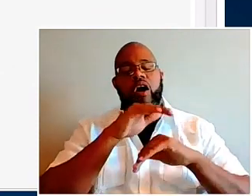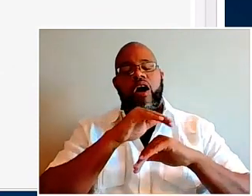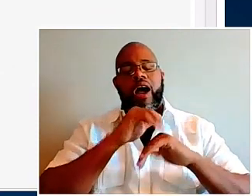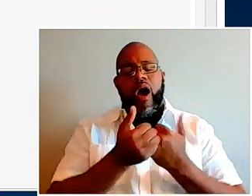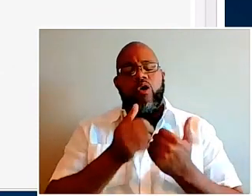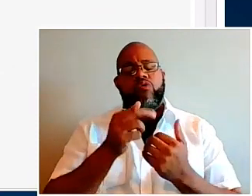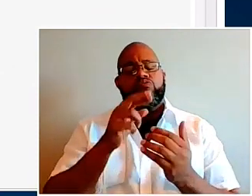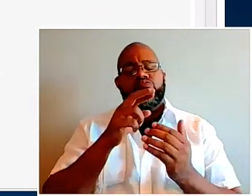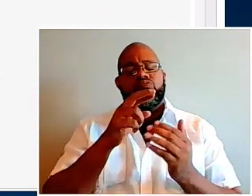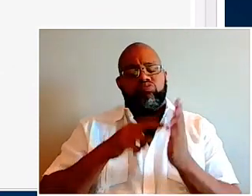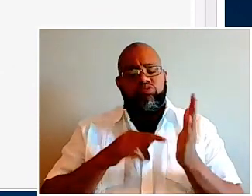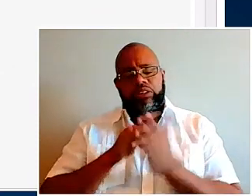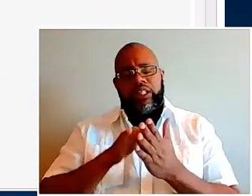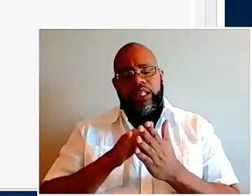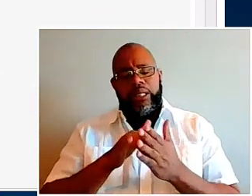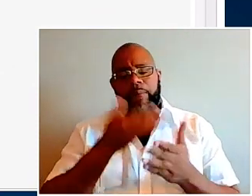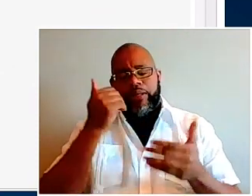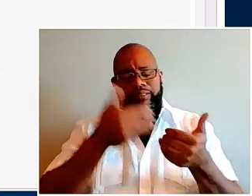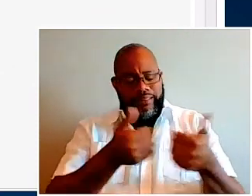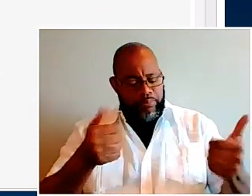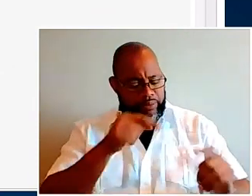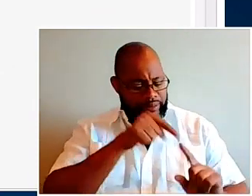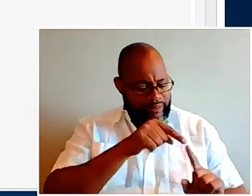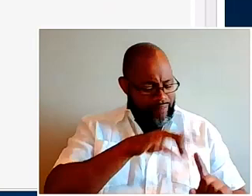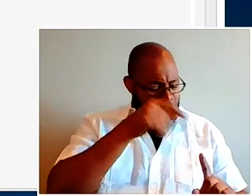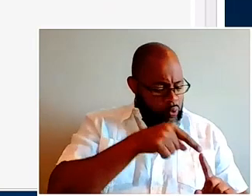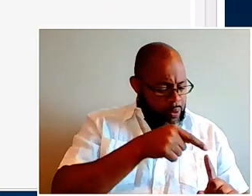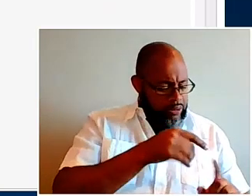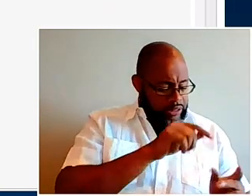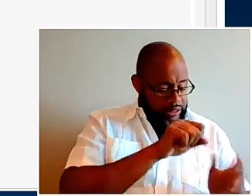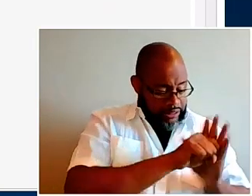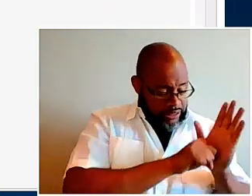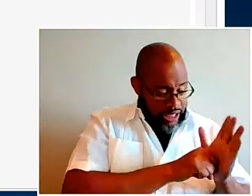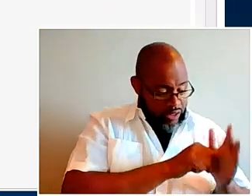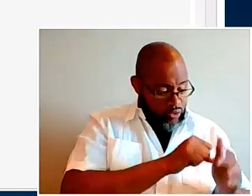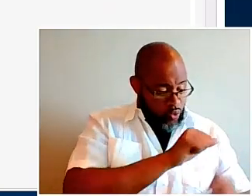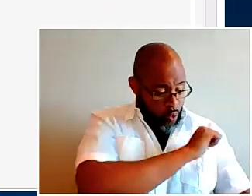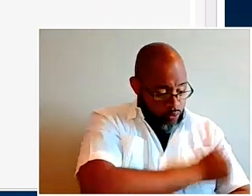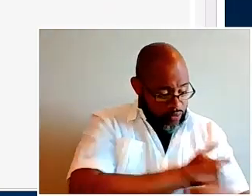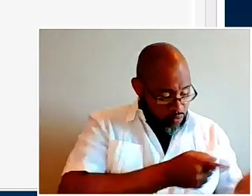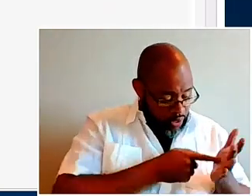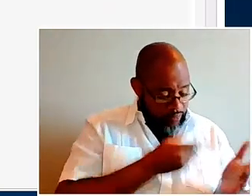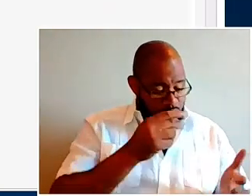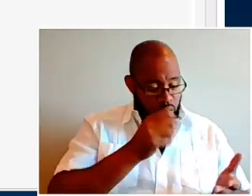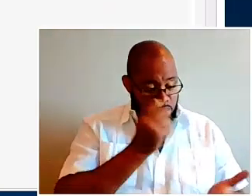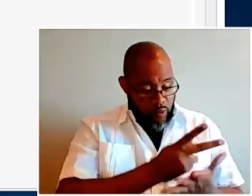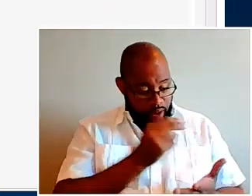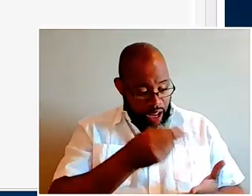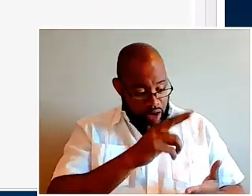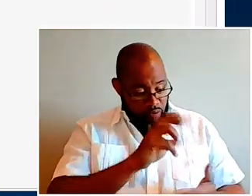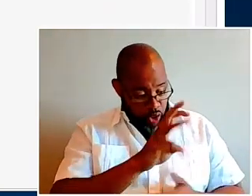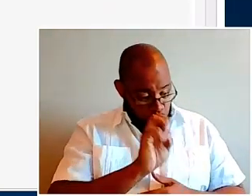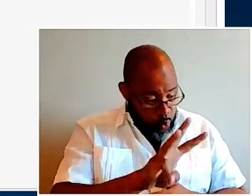distinguish between state authorization requirements for approval and renewal and those related to state oversight.